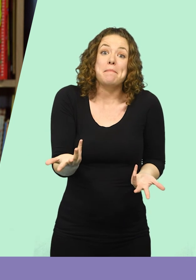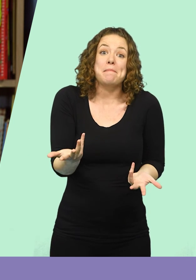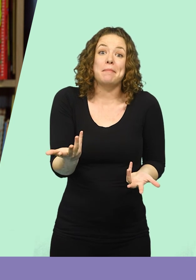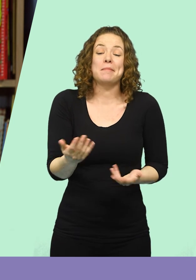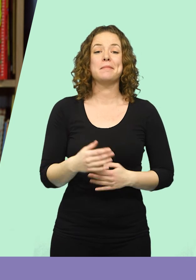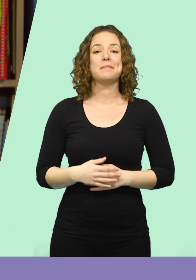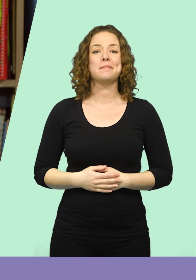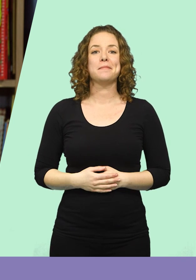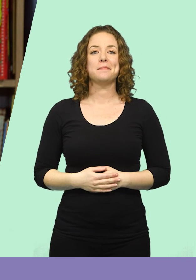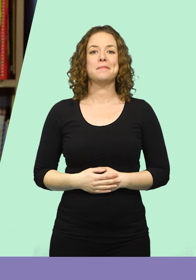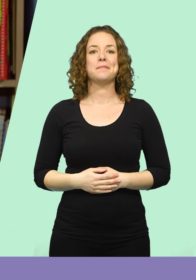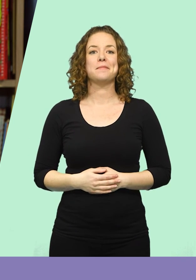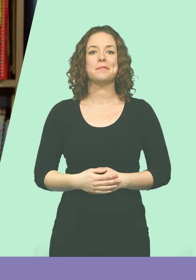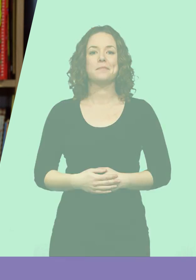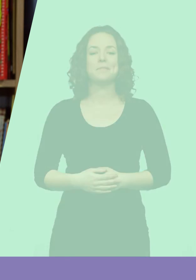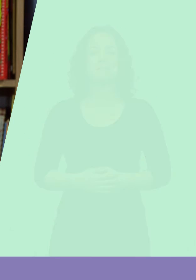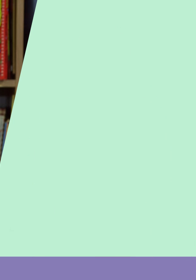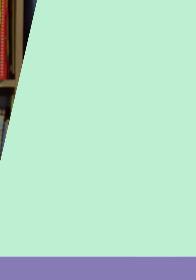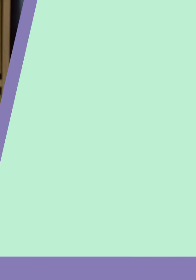people need to know and I need to tell them.